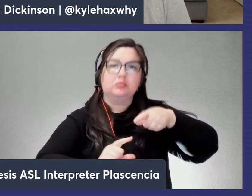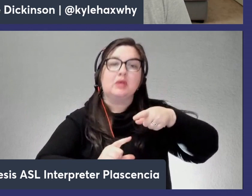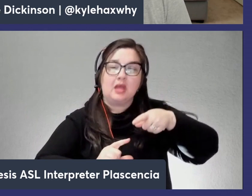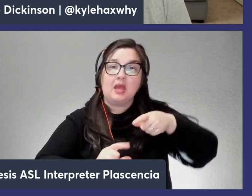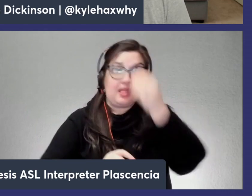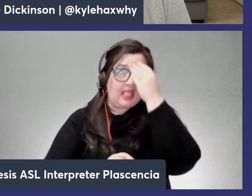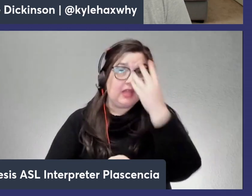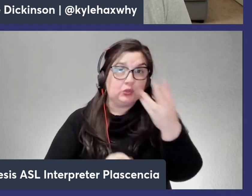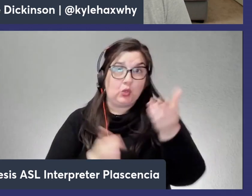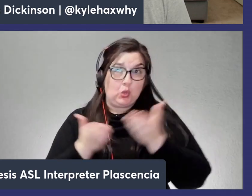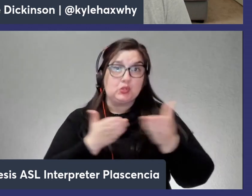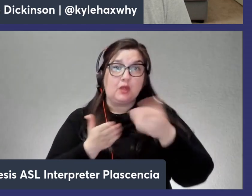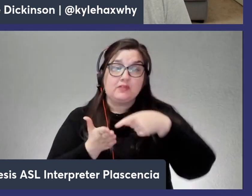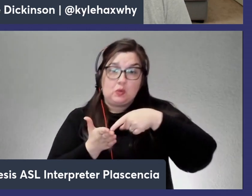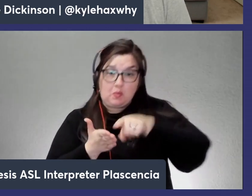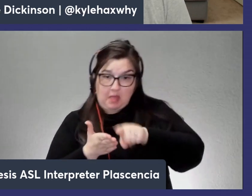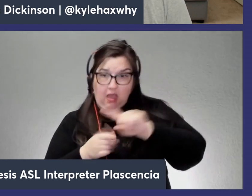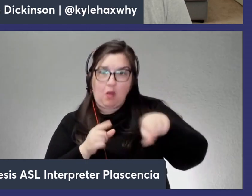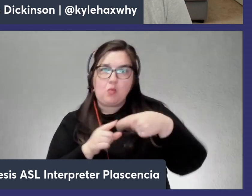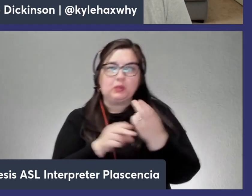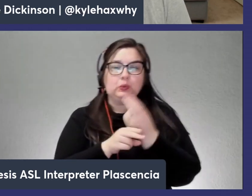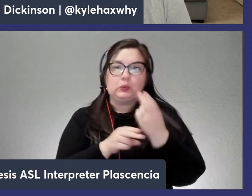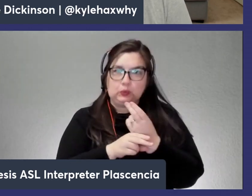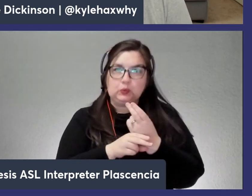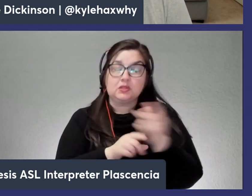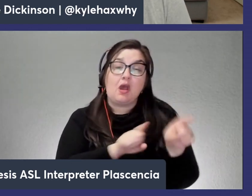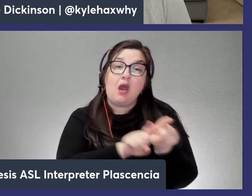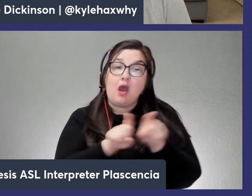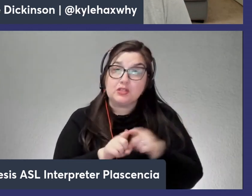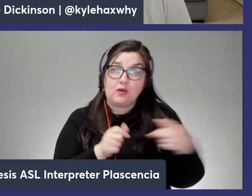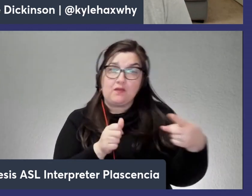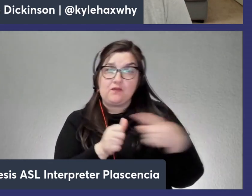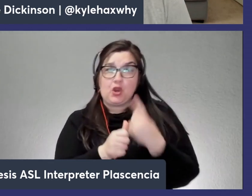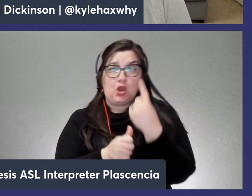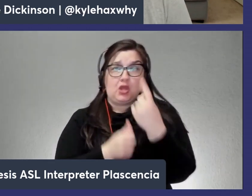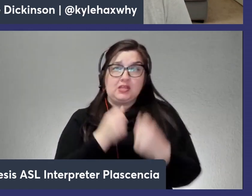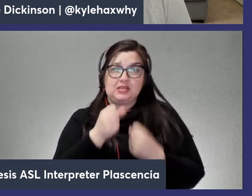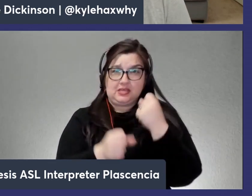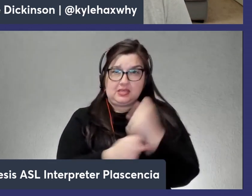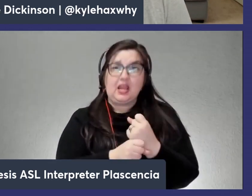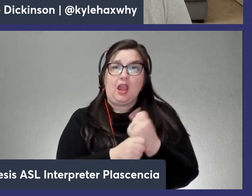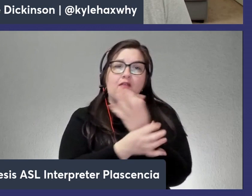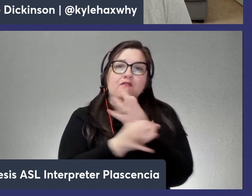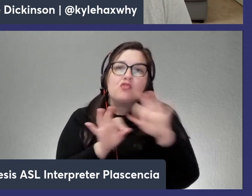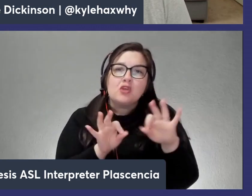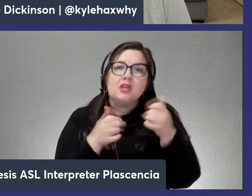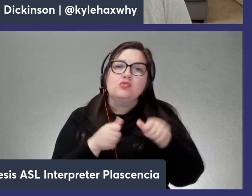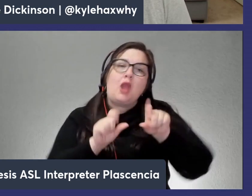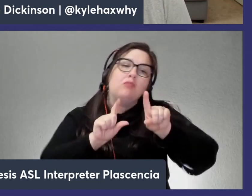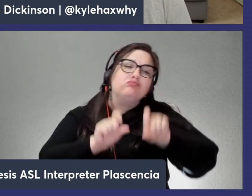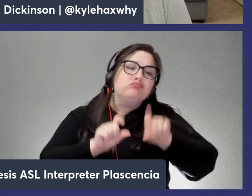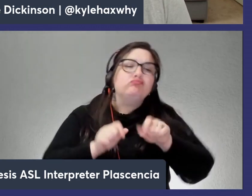and we also provide you a free tier for the first one year so that you can try the service before you use it in your production.